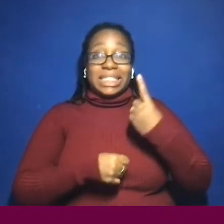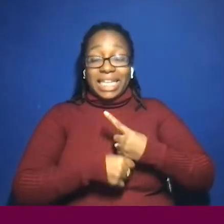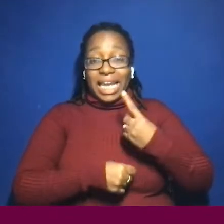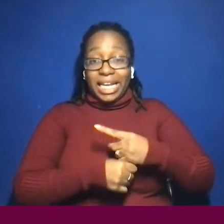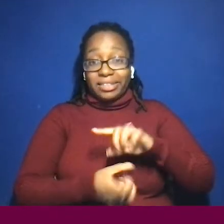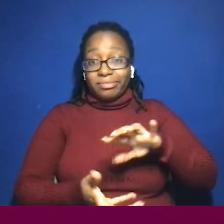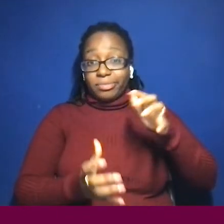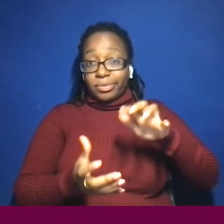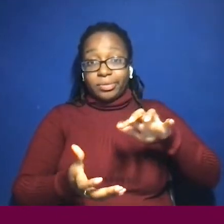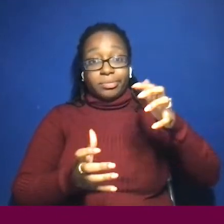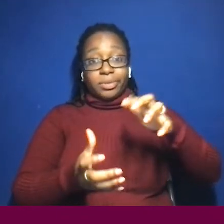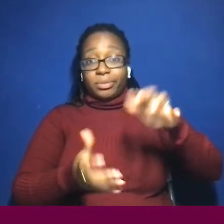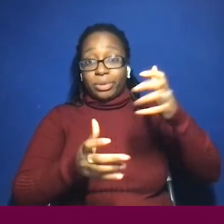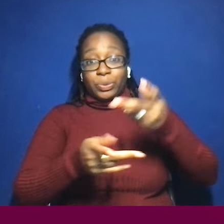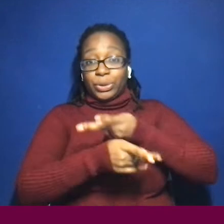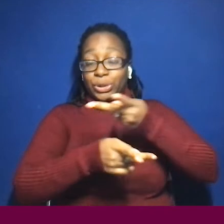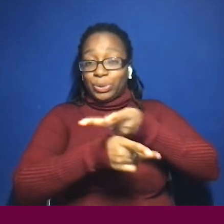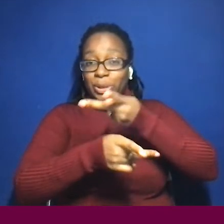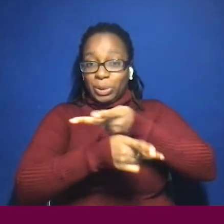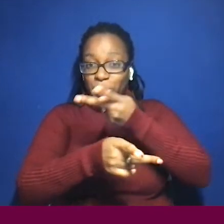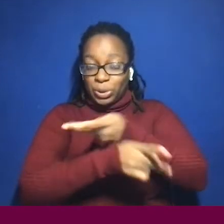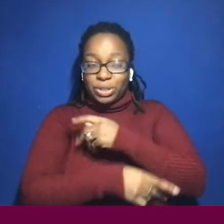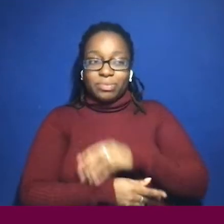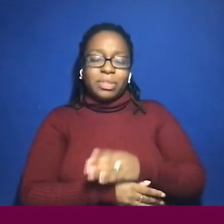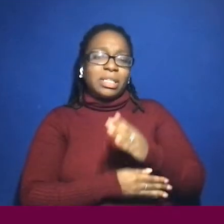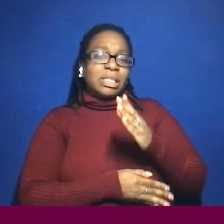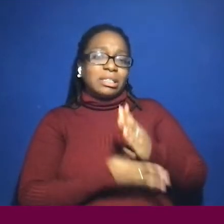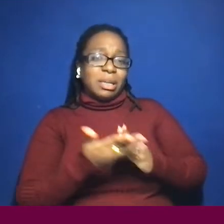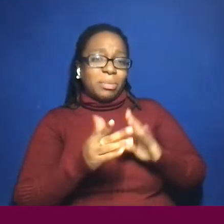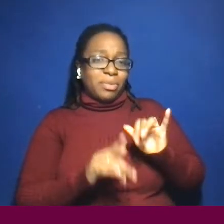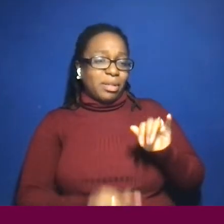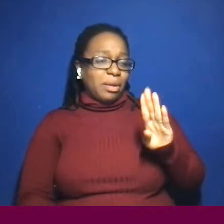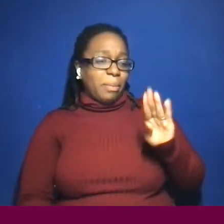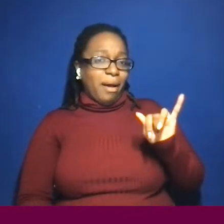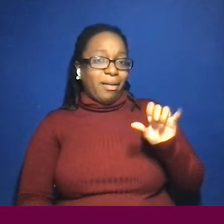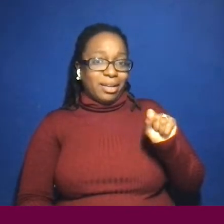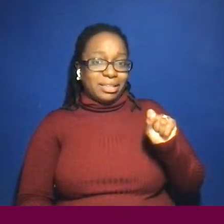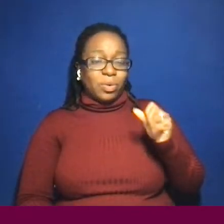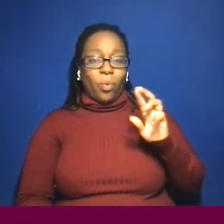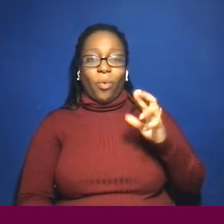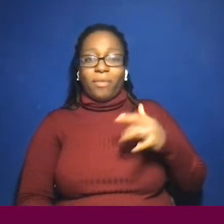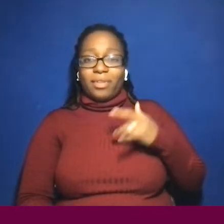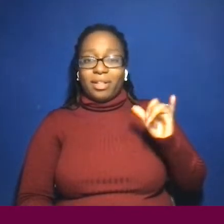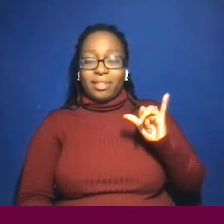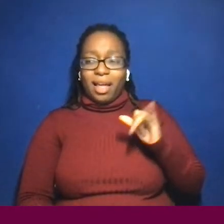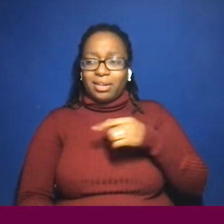some of the biases or the sense that these individuals lives were just